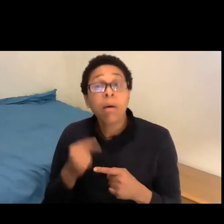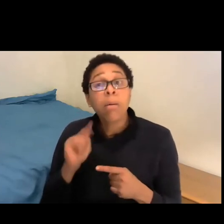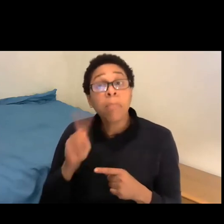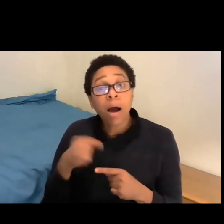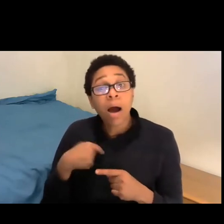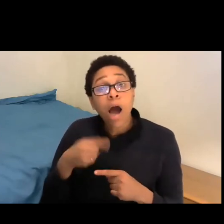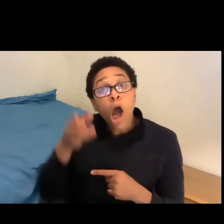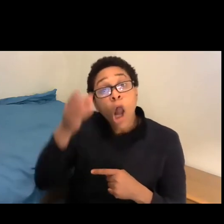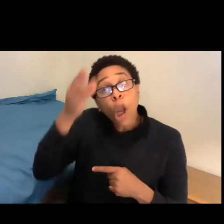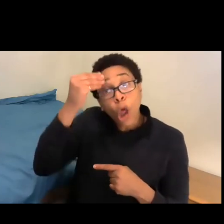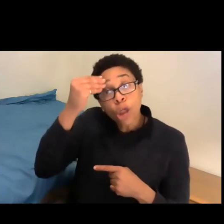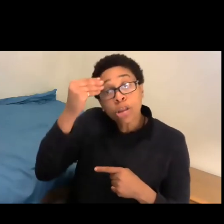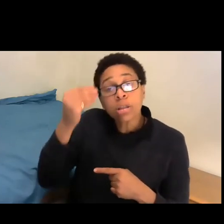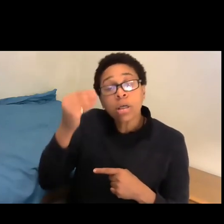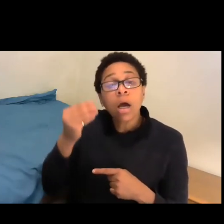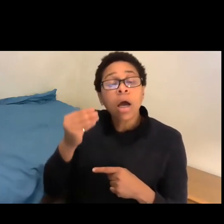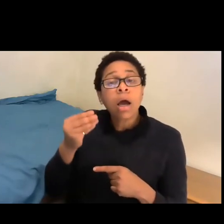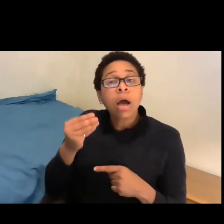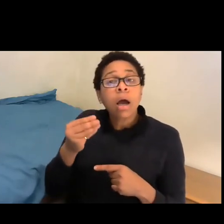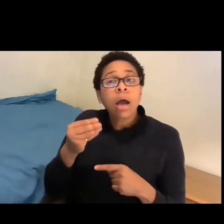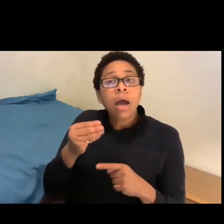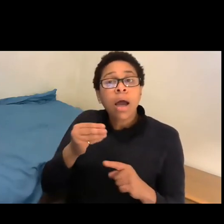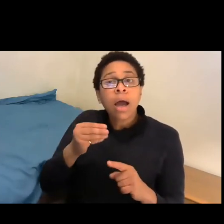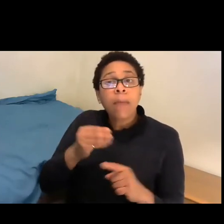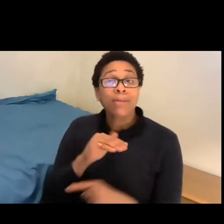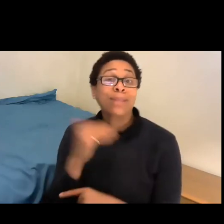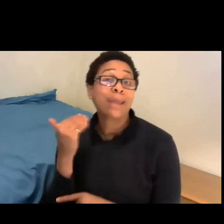Saro-Wiwa when I was a student in Australia and Ken Saro-Wiwa